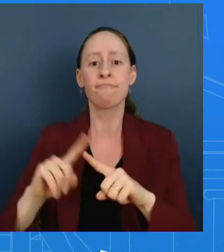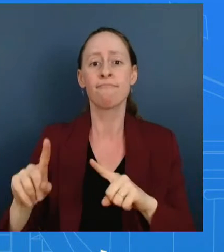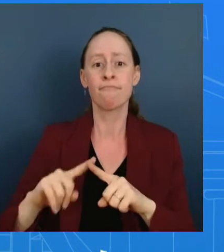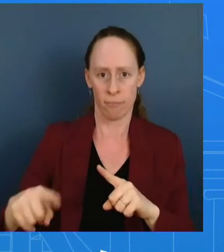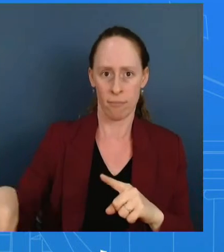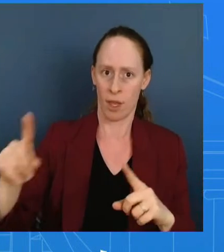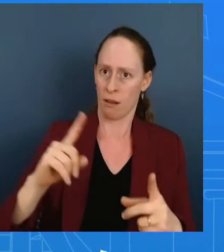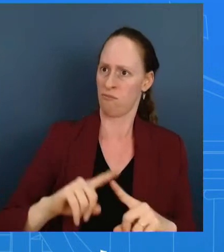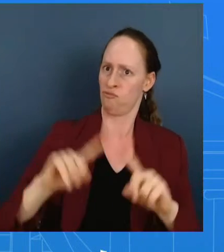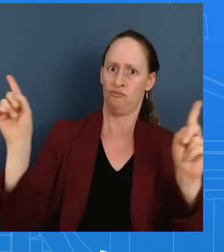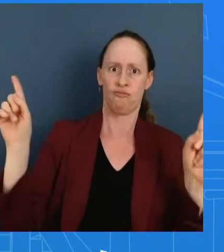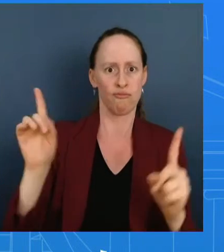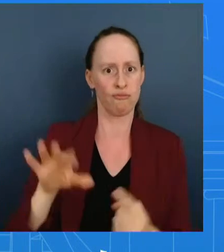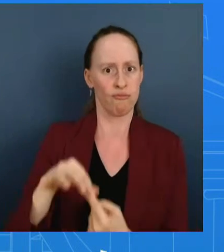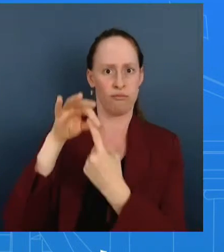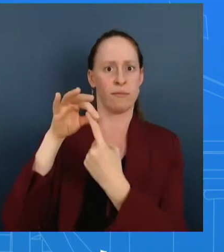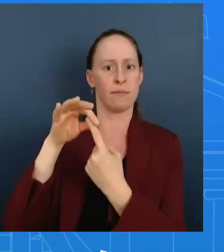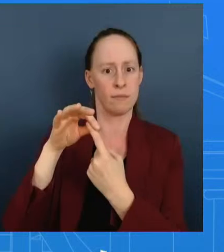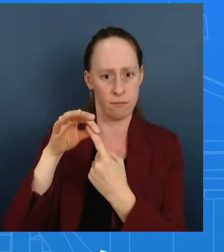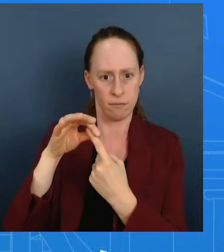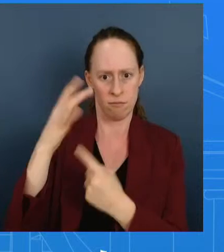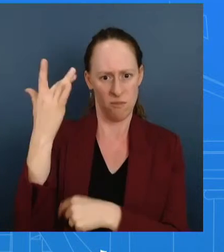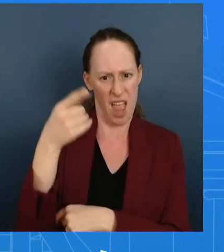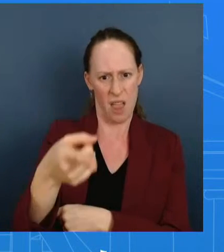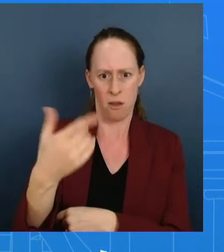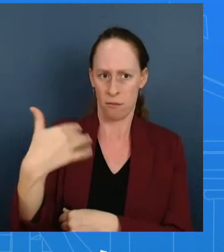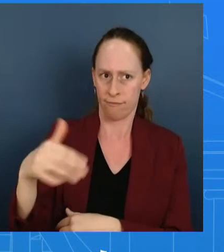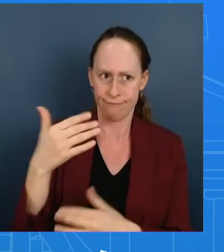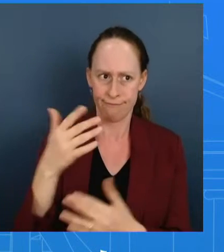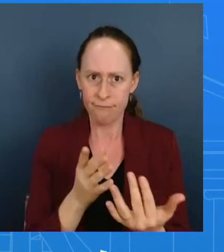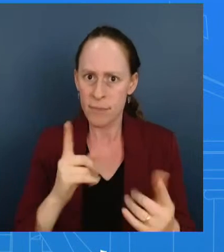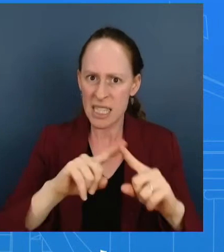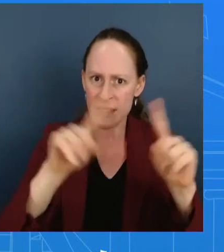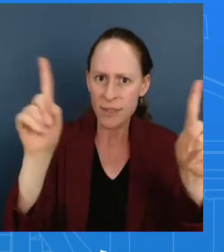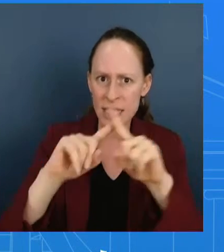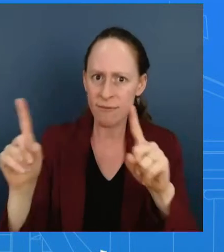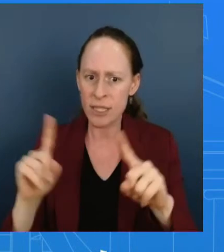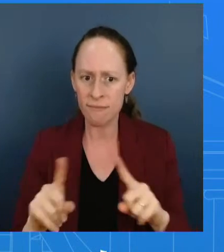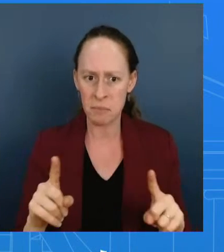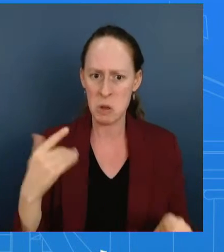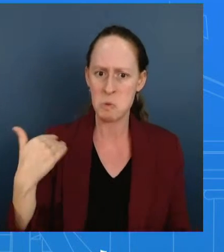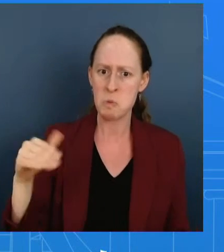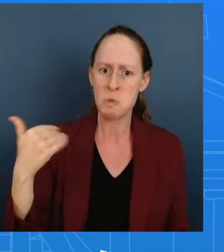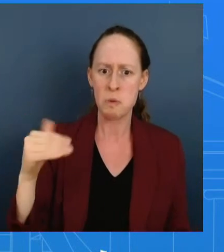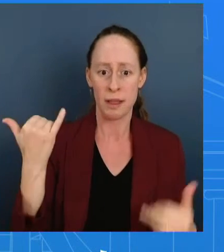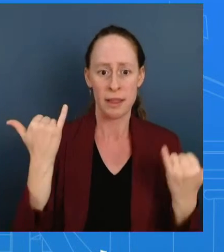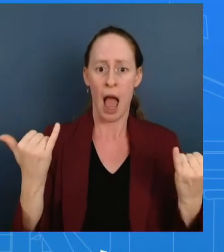including from authoritarian actors and terrorist organizations are inextrictab- -- inextricably linked.